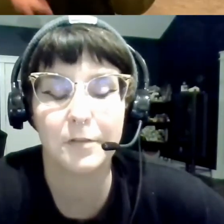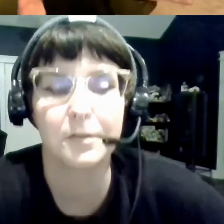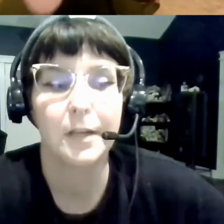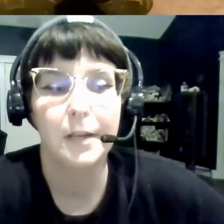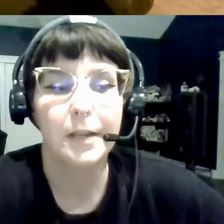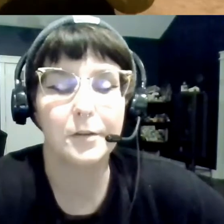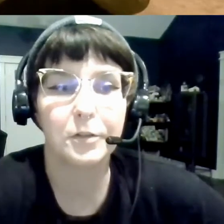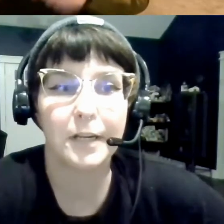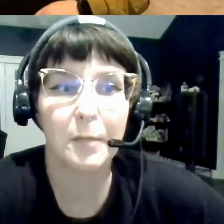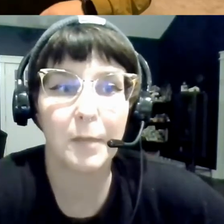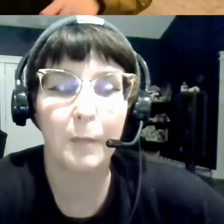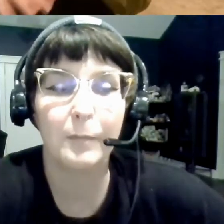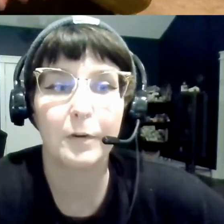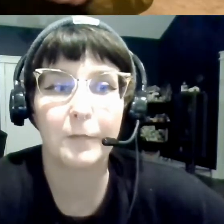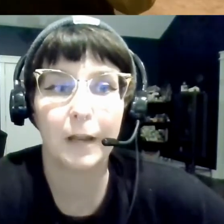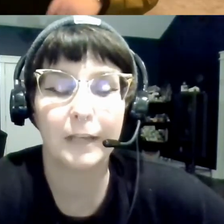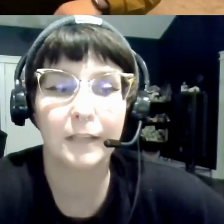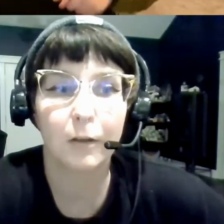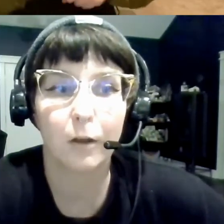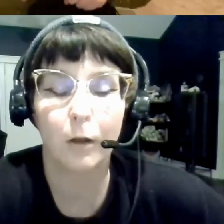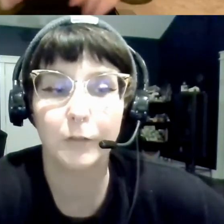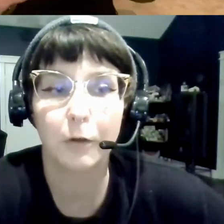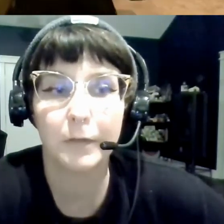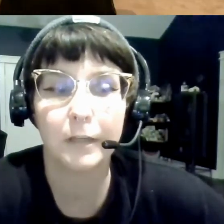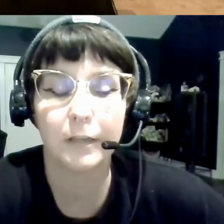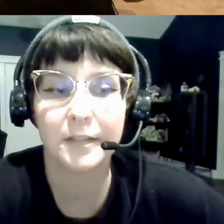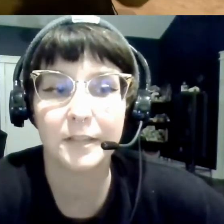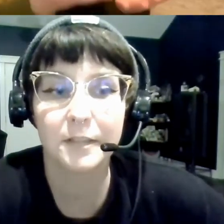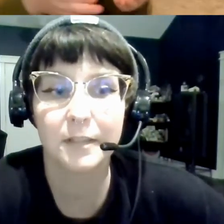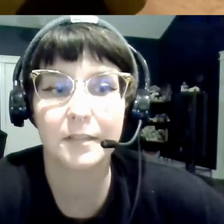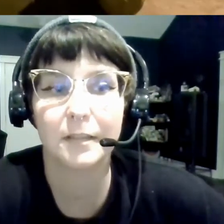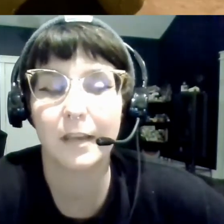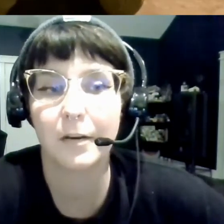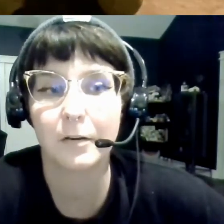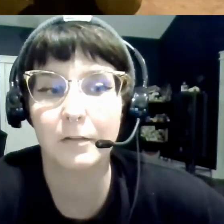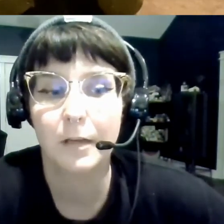and train them up and provide ongoing assistance and care